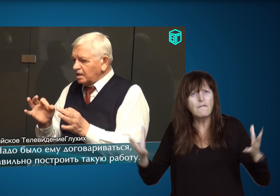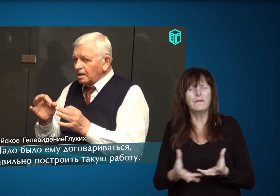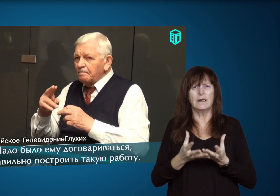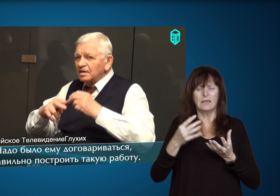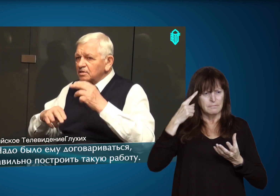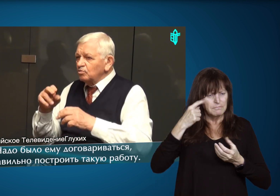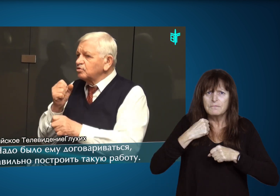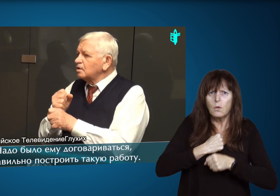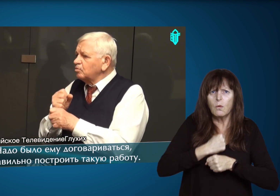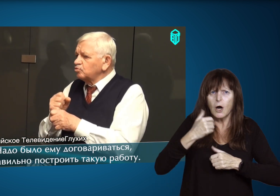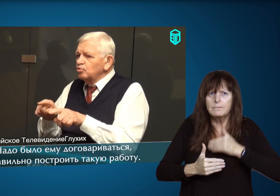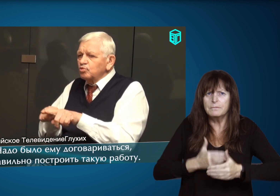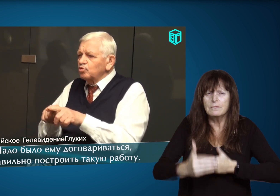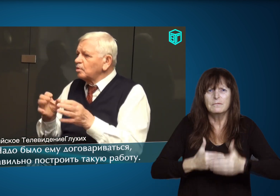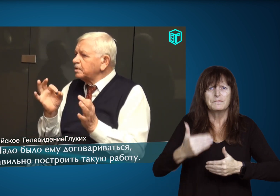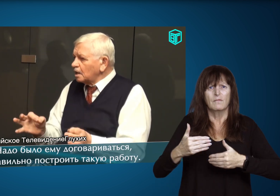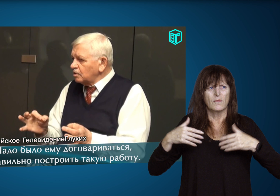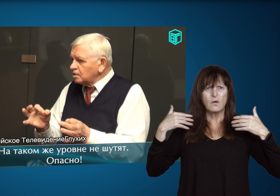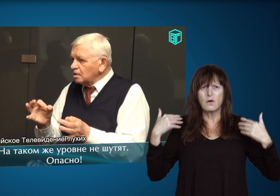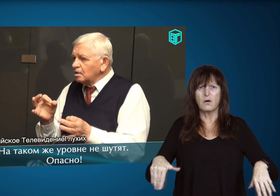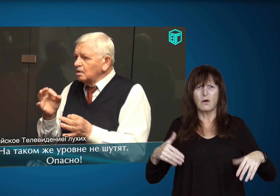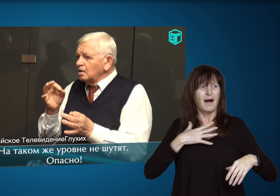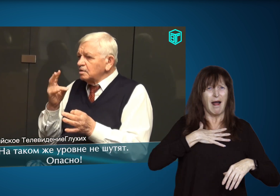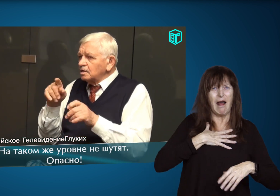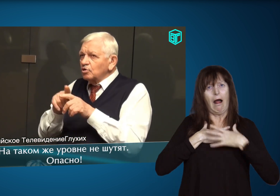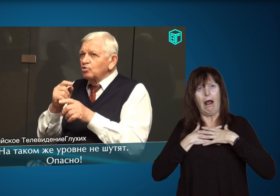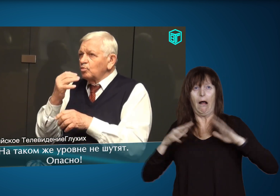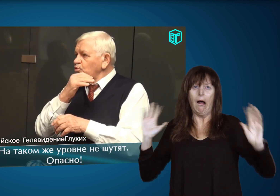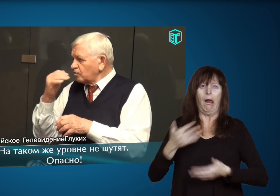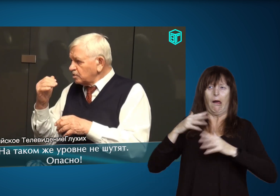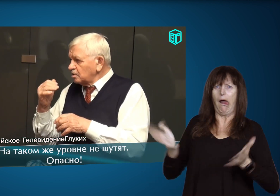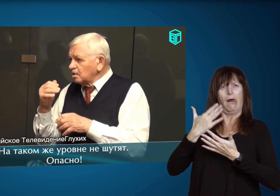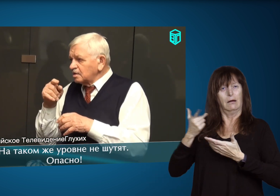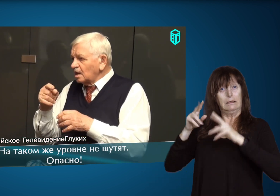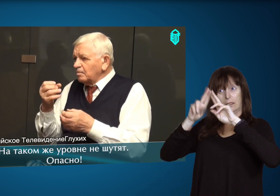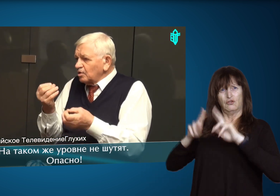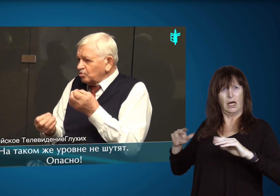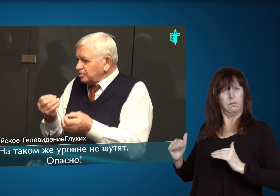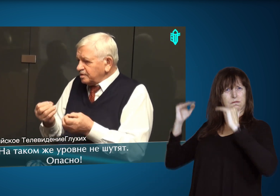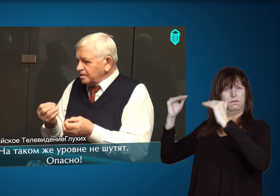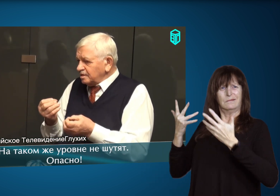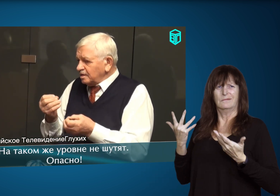make a good work plan. It is too dangerous to joke at international level!